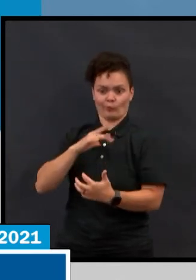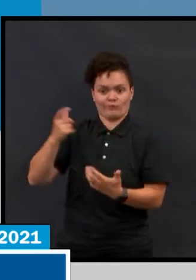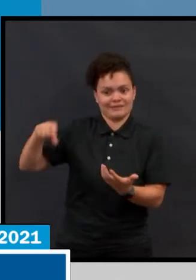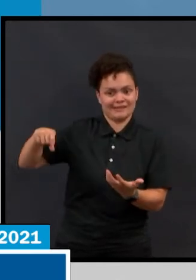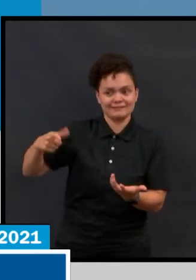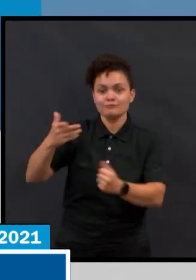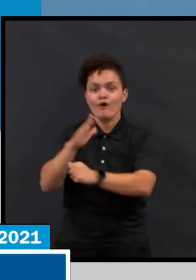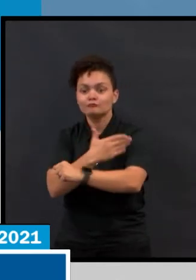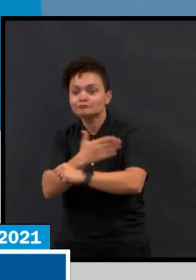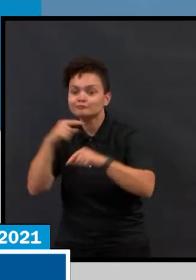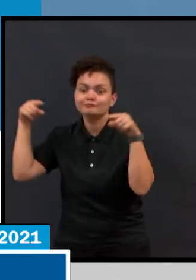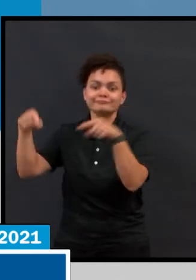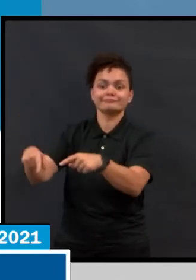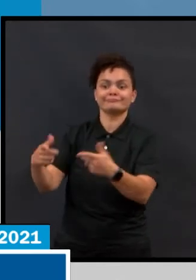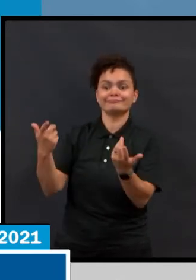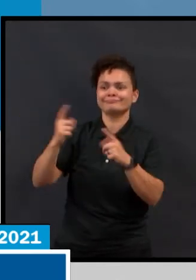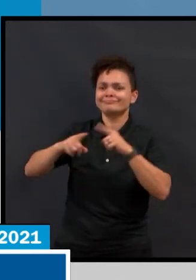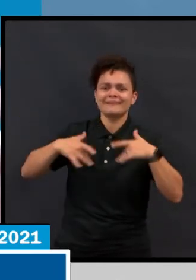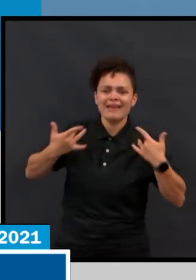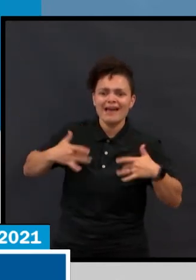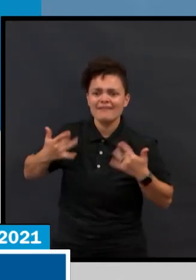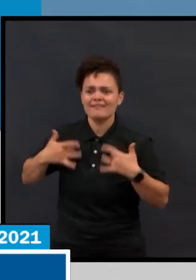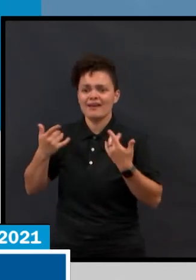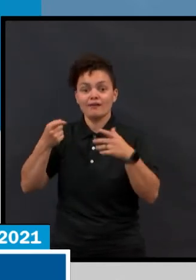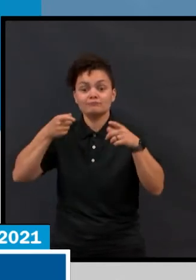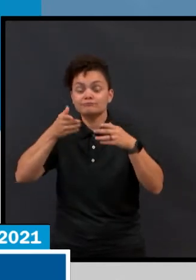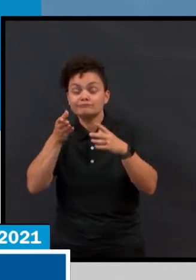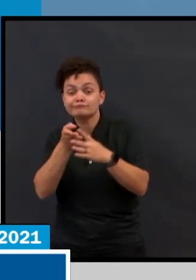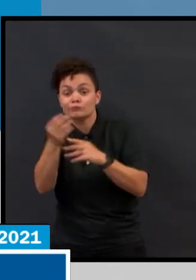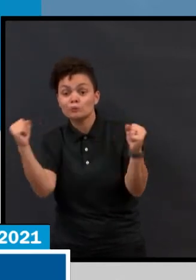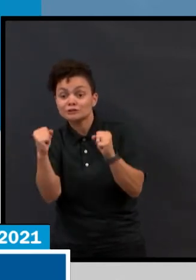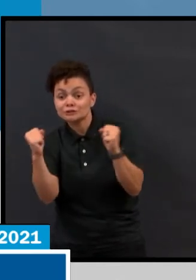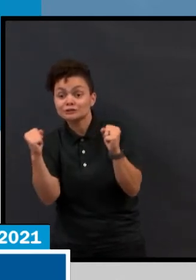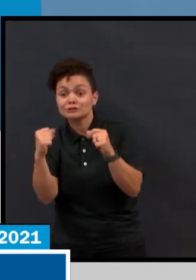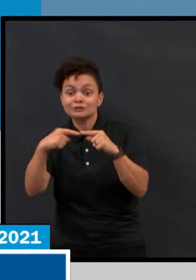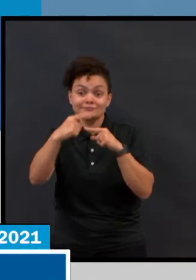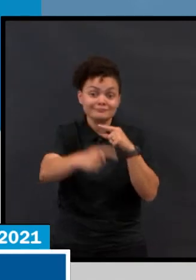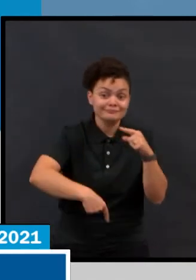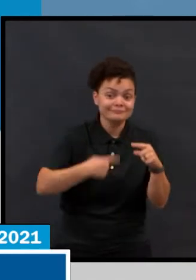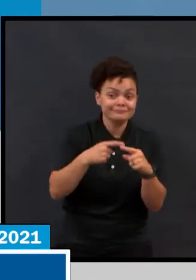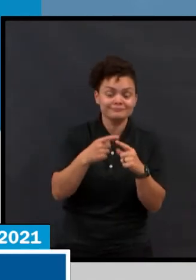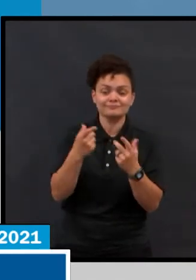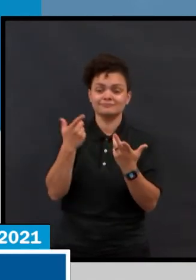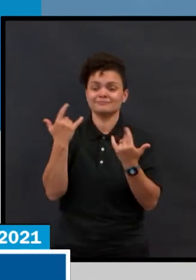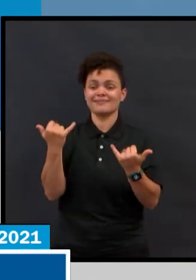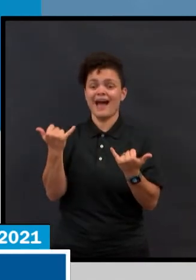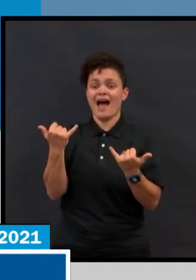the winter months or we are bringing up to the pepsi center that is too large for them and they